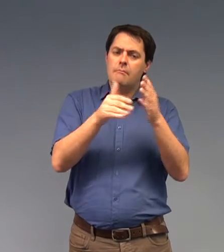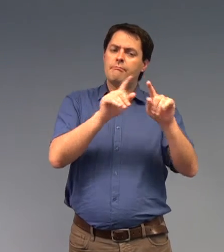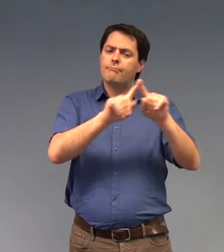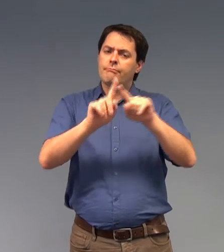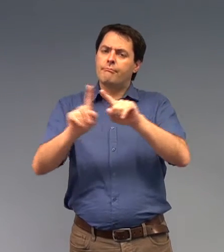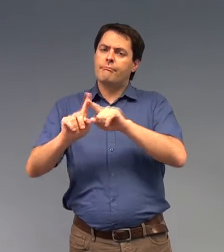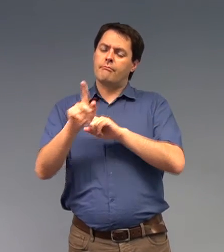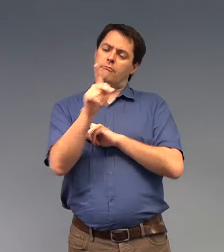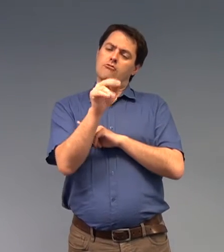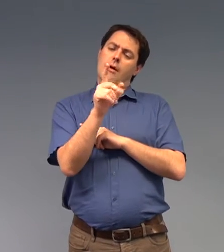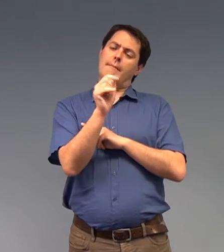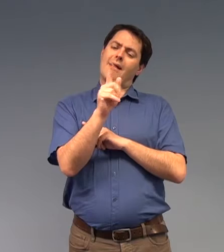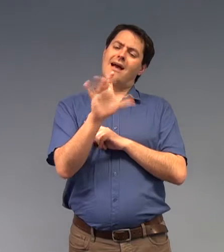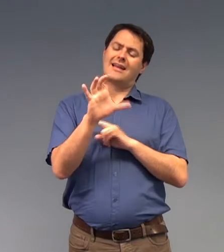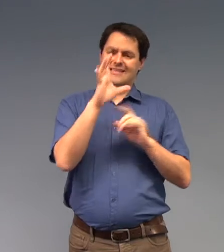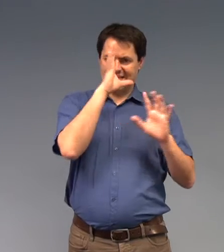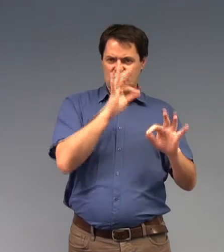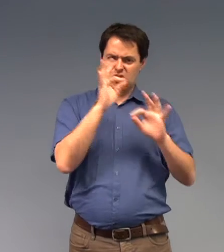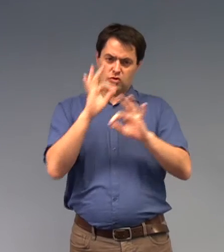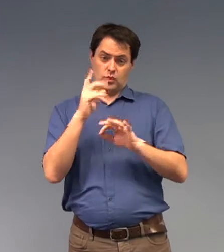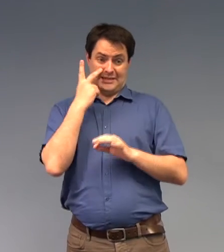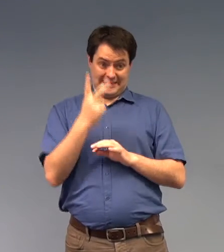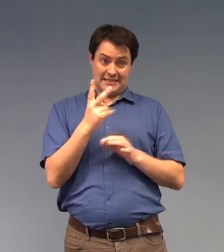I will describe some of the pragmatic decisions